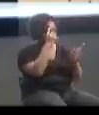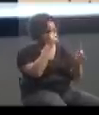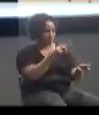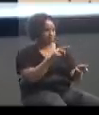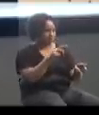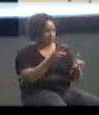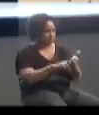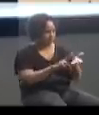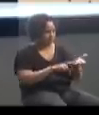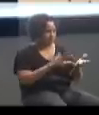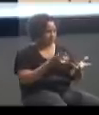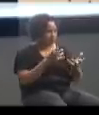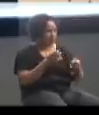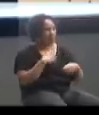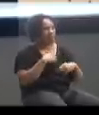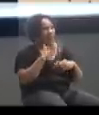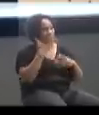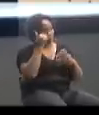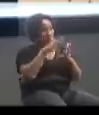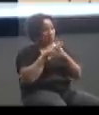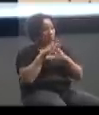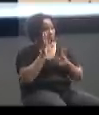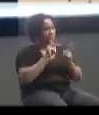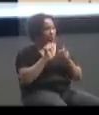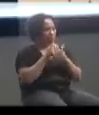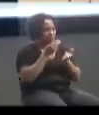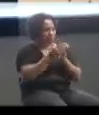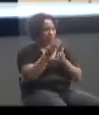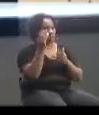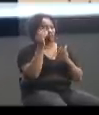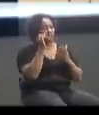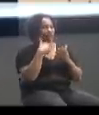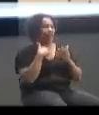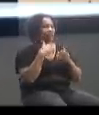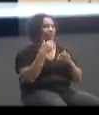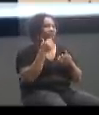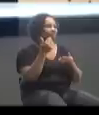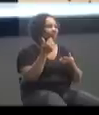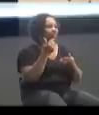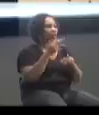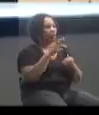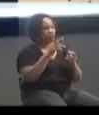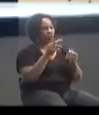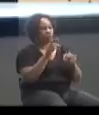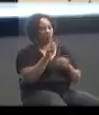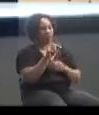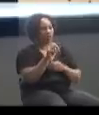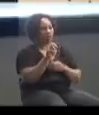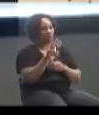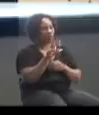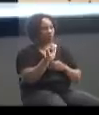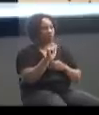BECAUSE THEN THE AMERICAN PEOPLE, THE AMERICAN PEOPLE WILL BE ABLE TO PURCHASE RENEWABLE AND CLEAN ENERGY AT A REASONABLE